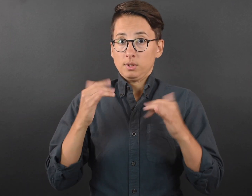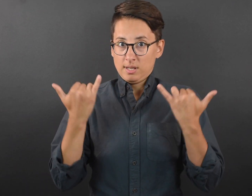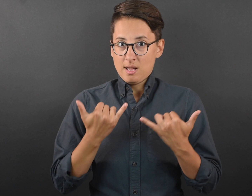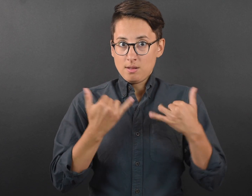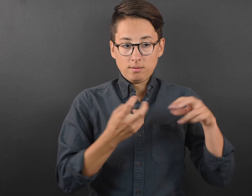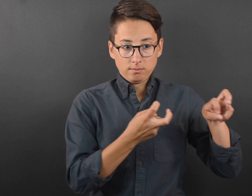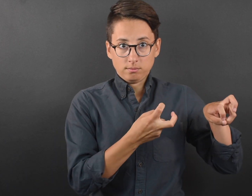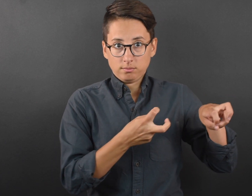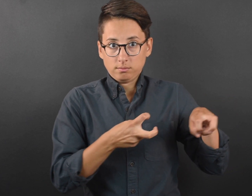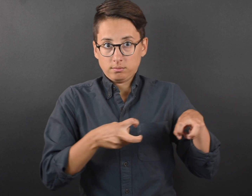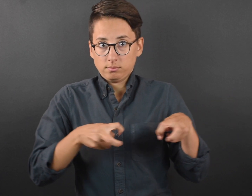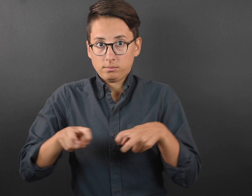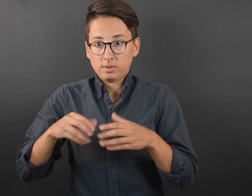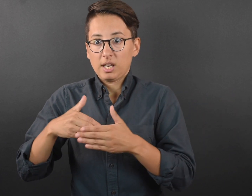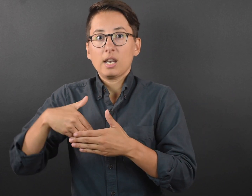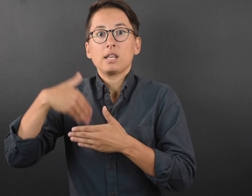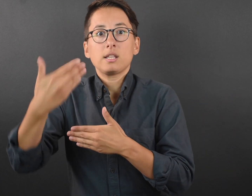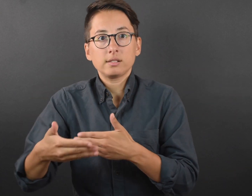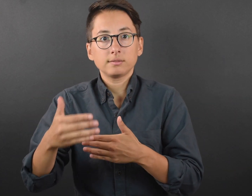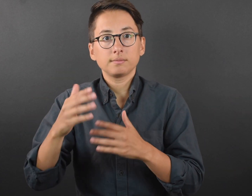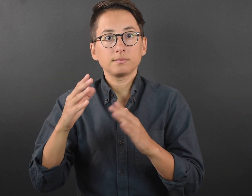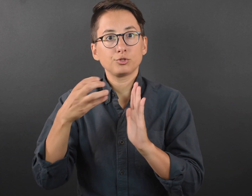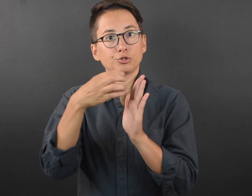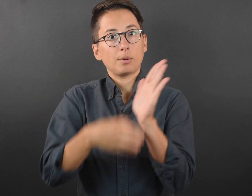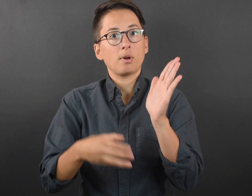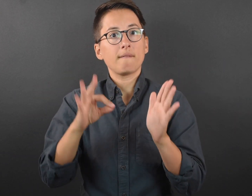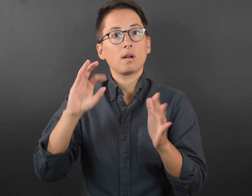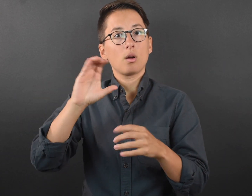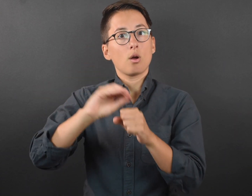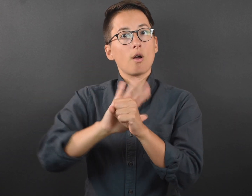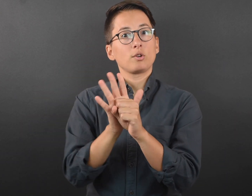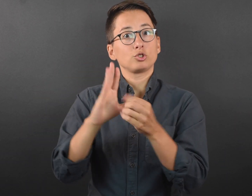We’re transitioning into a new phase of the COVID-19 story